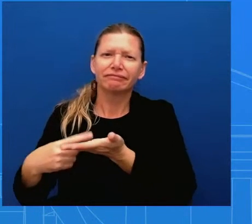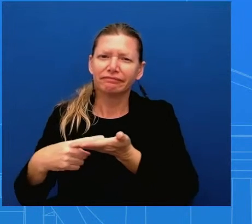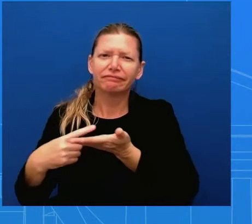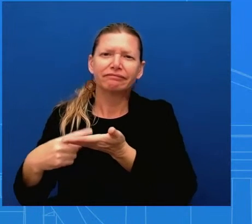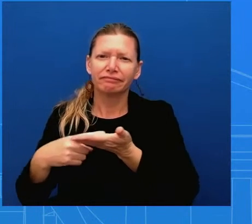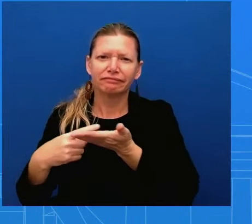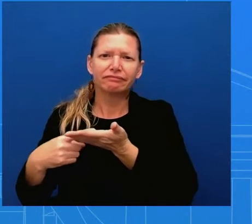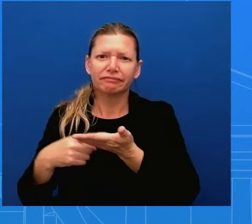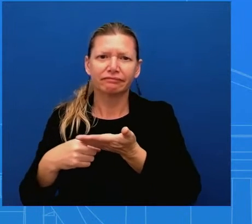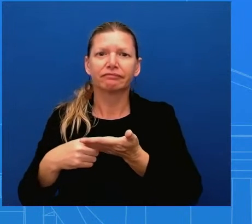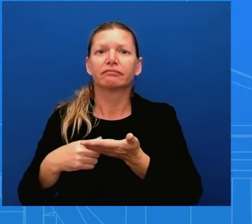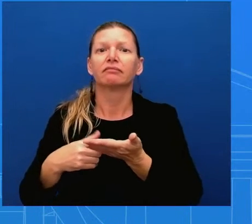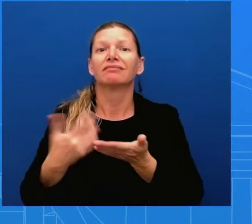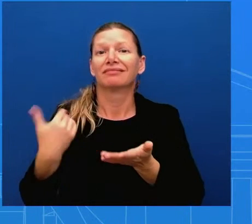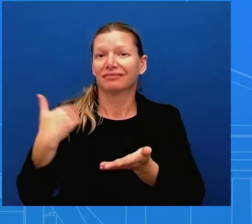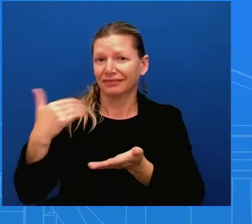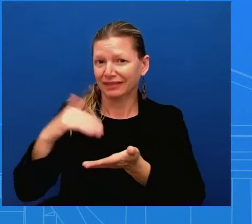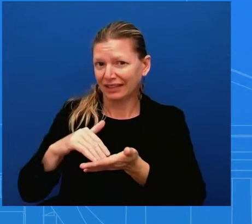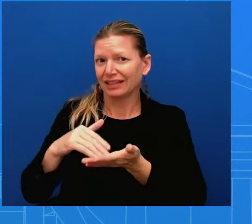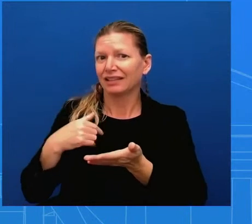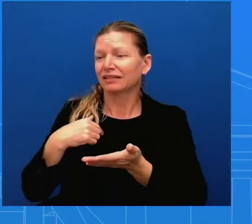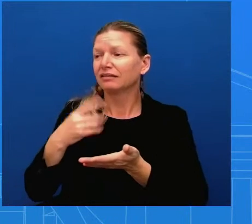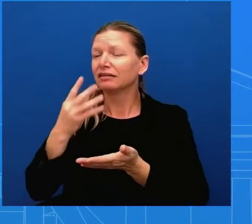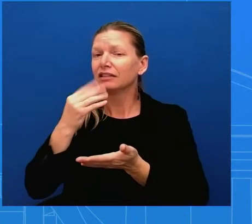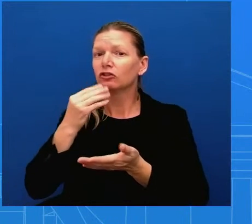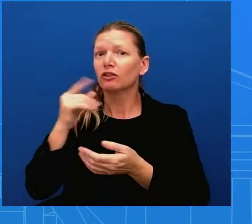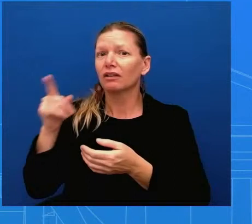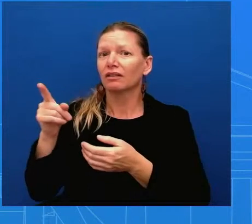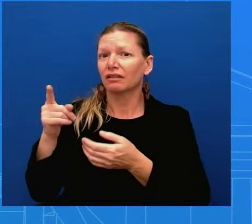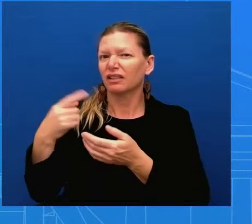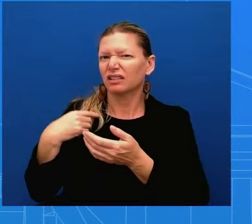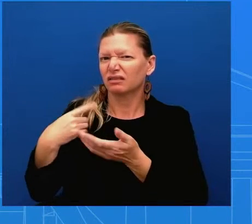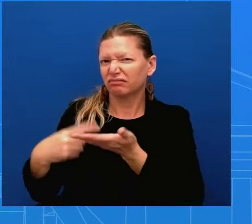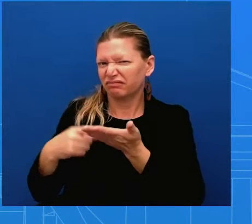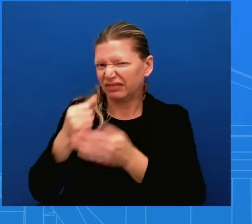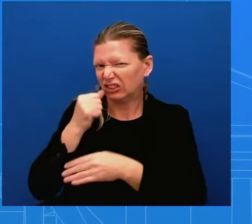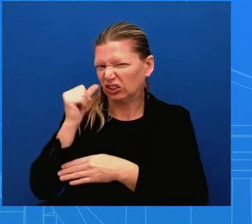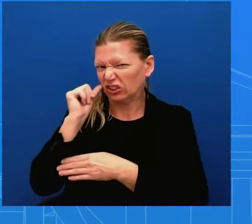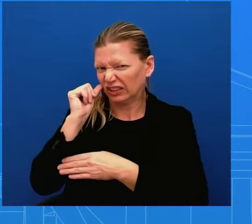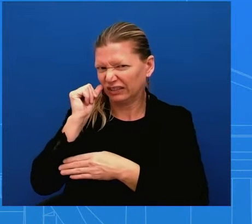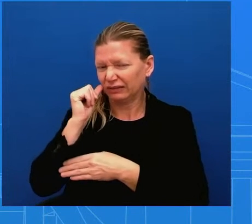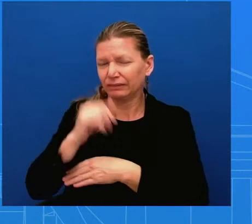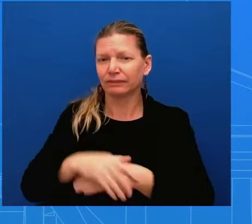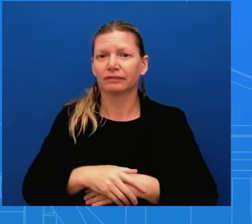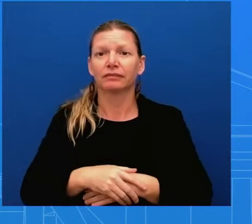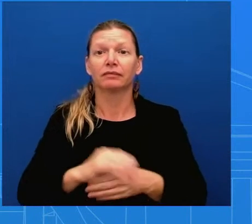Seven, military pressure is necessary but not sufficient to fully defeat Hamas.